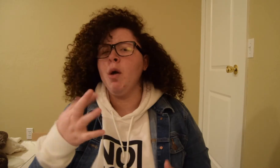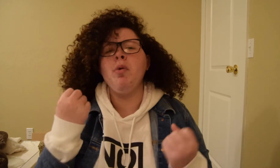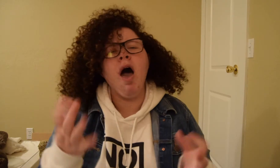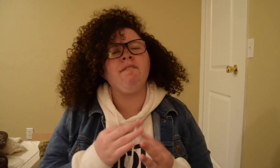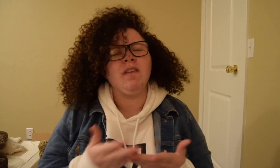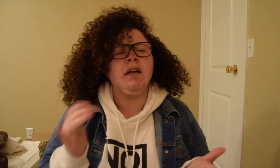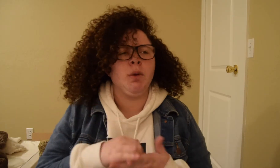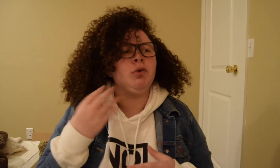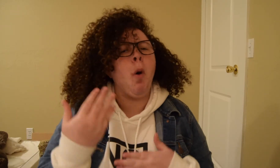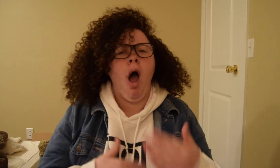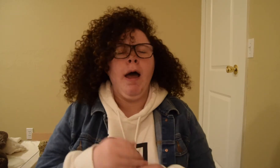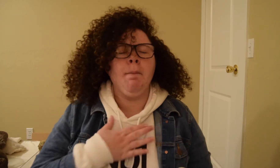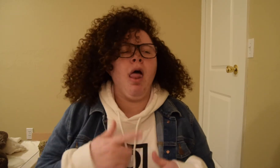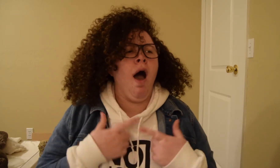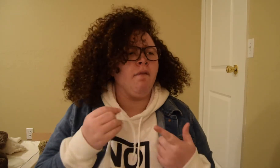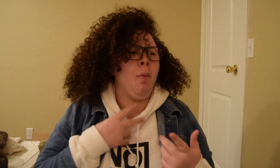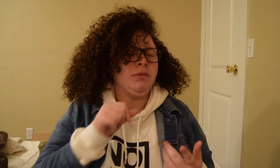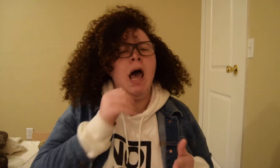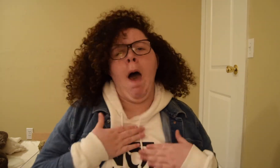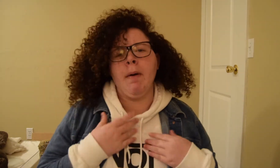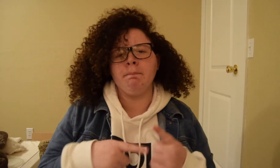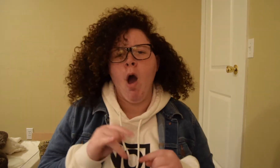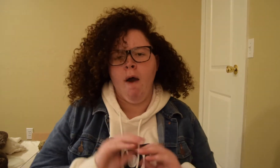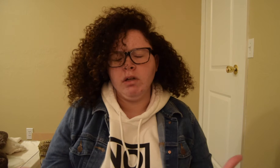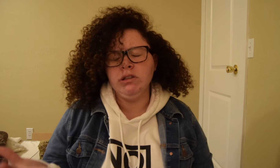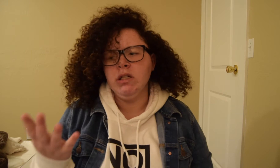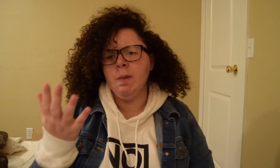There were a lot of things that was going on in my life and I wasn't happy about it obviously